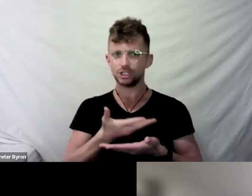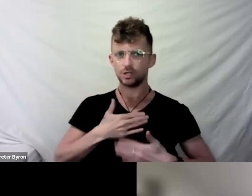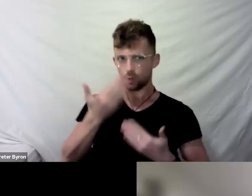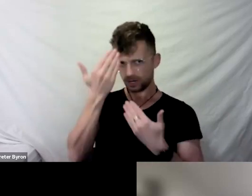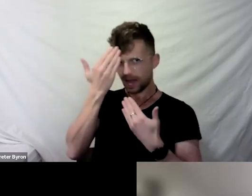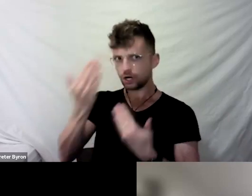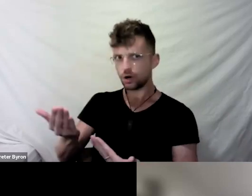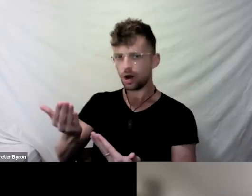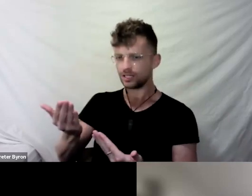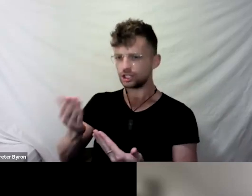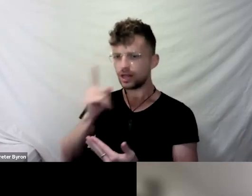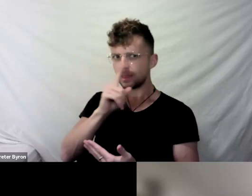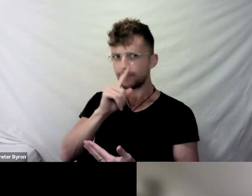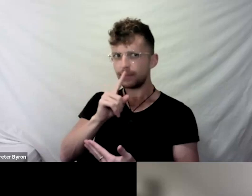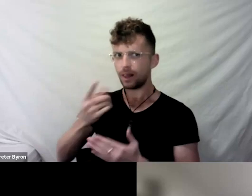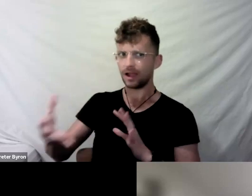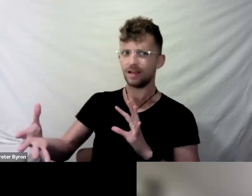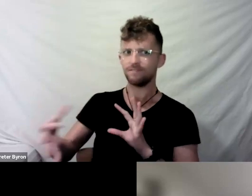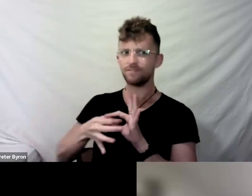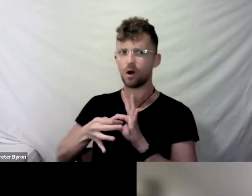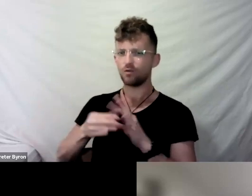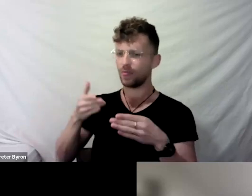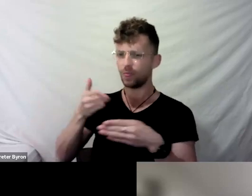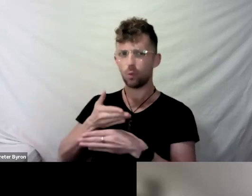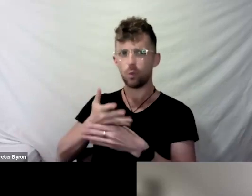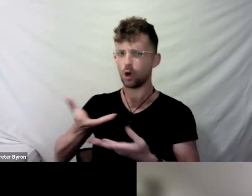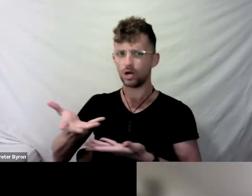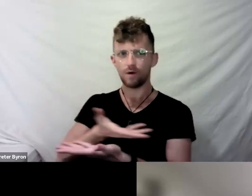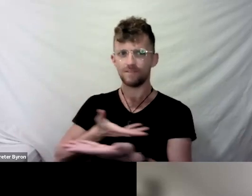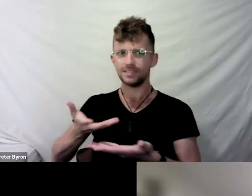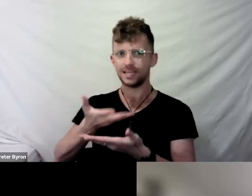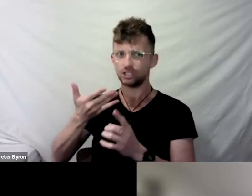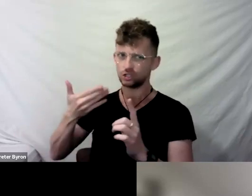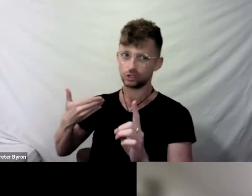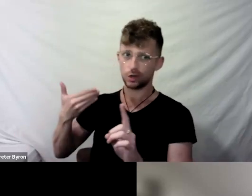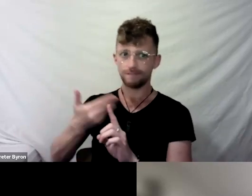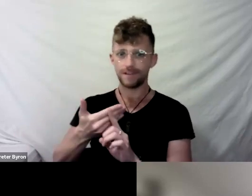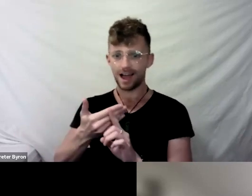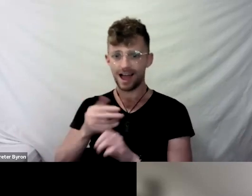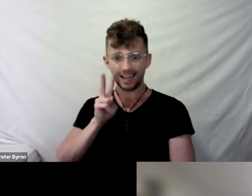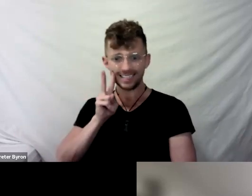that have been involved in this kaupapa. Clearly, looking at the numbers of over 100 people